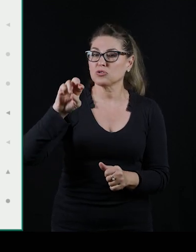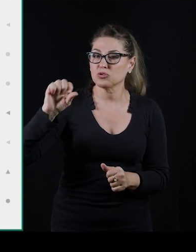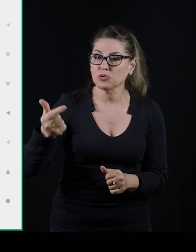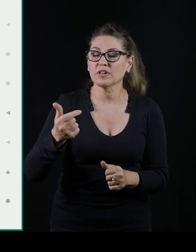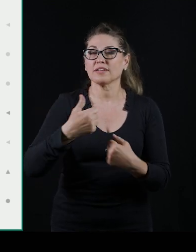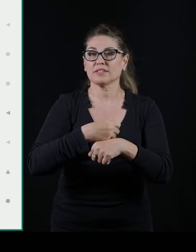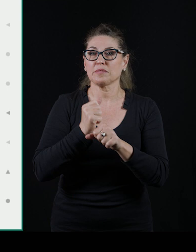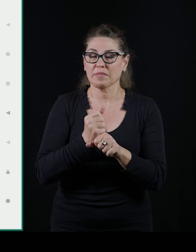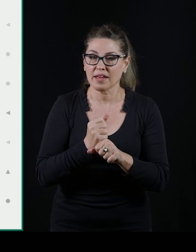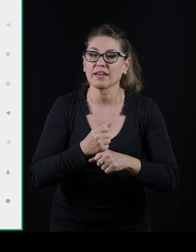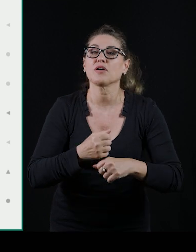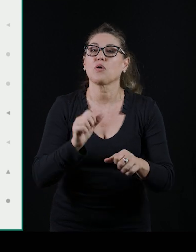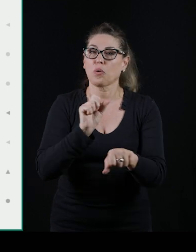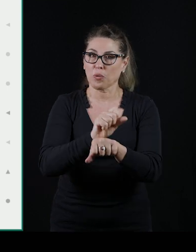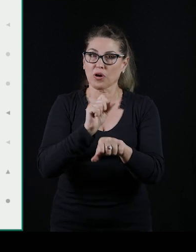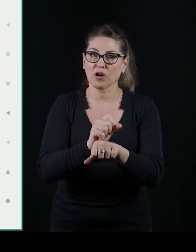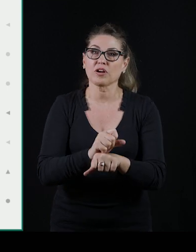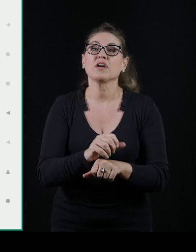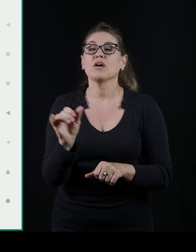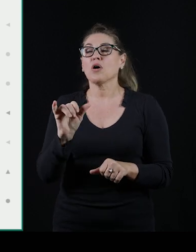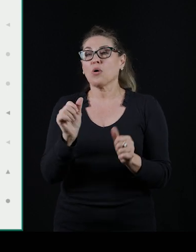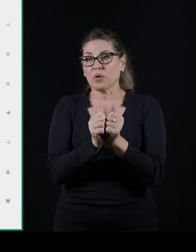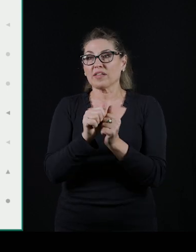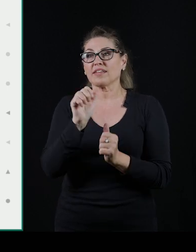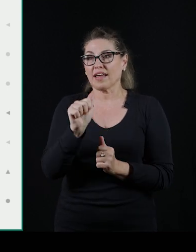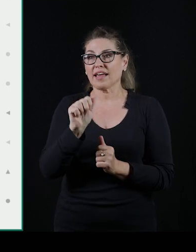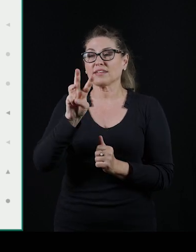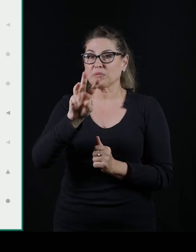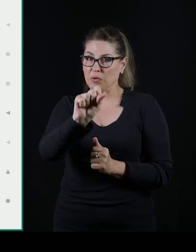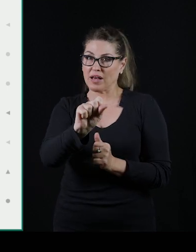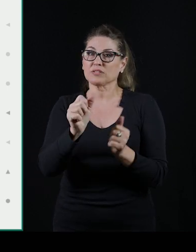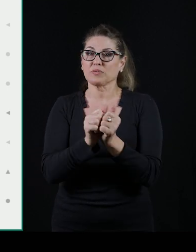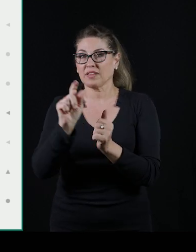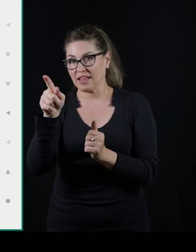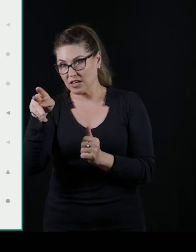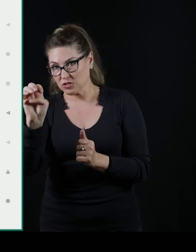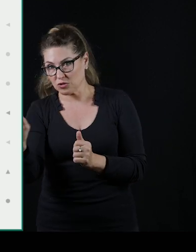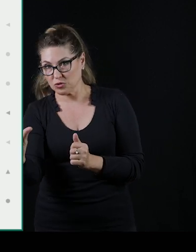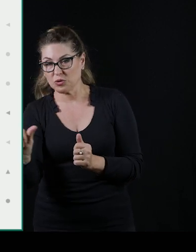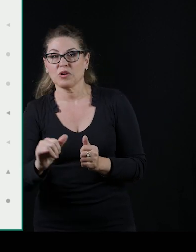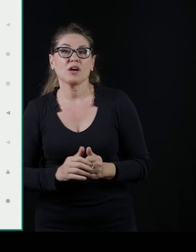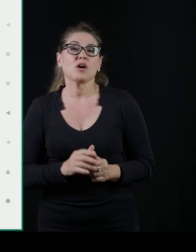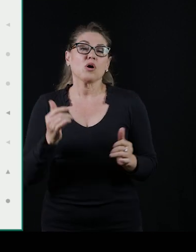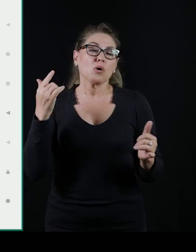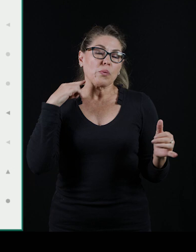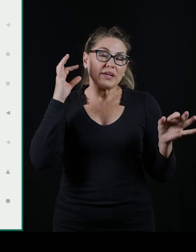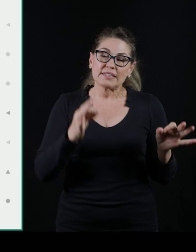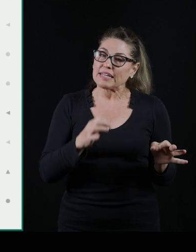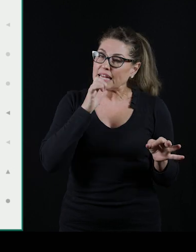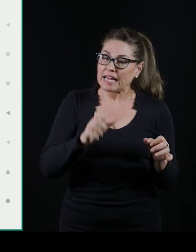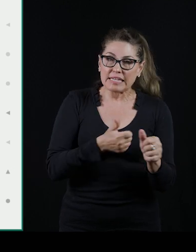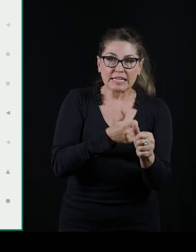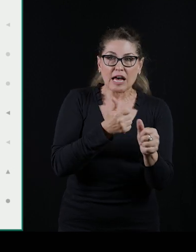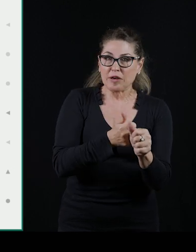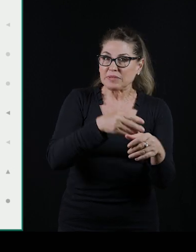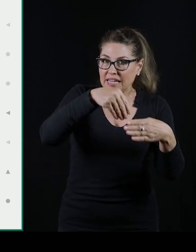server executables available on Azure, as well as AWS. And we sort of, again intentionally decided not to update some internal tooling